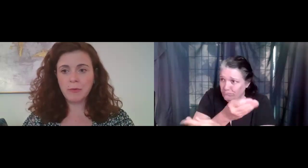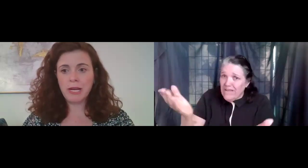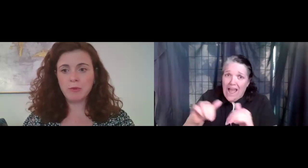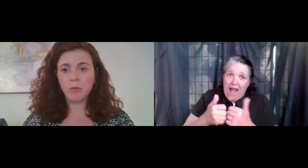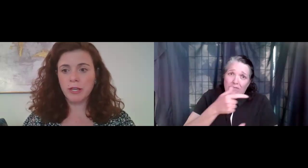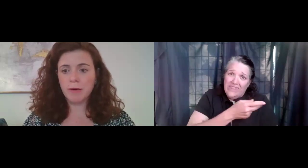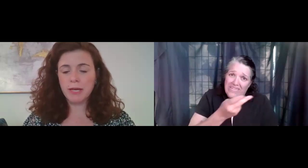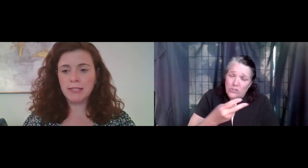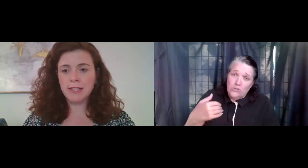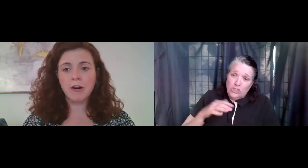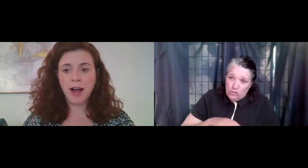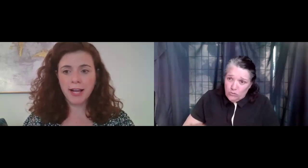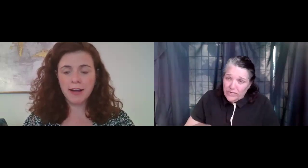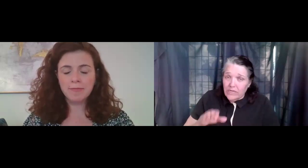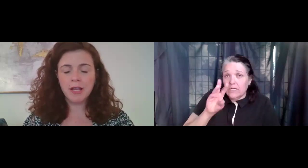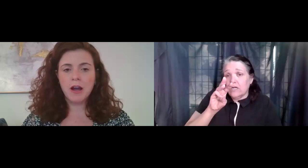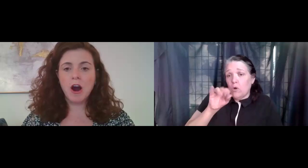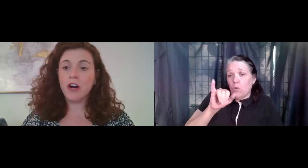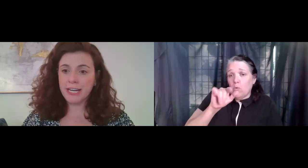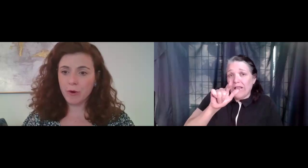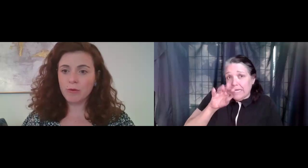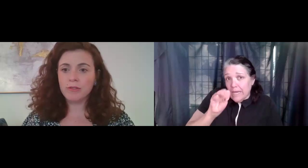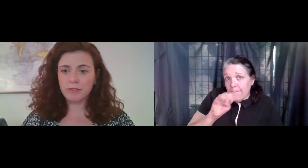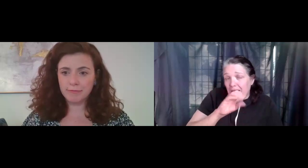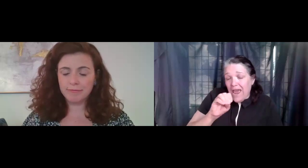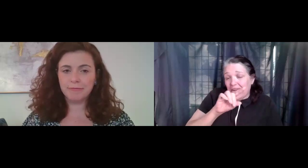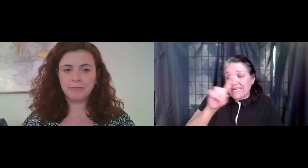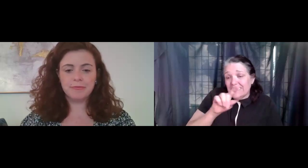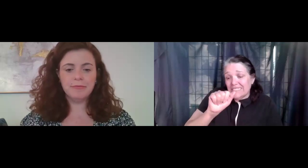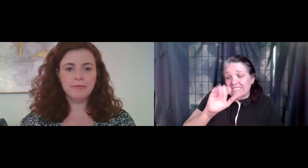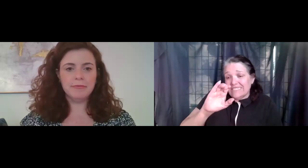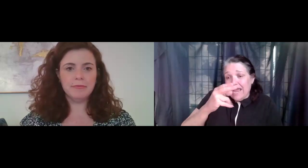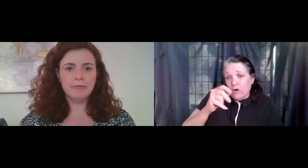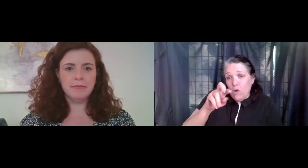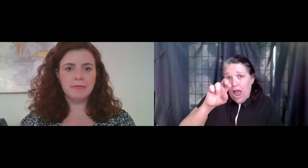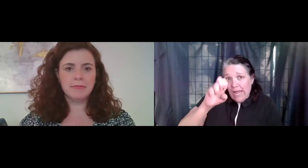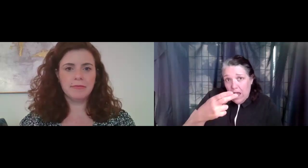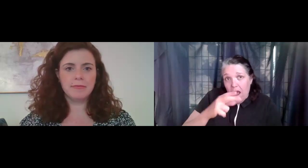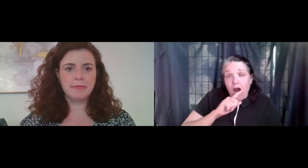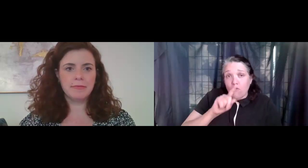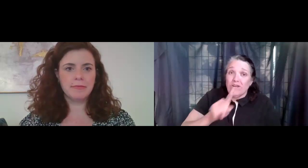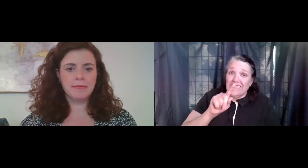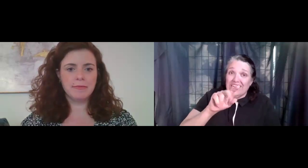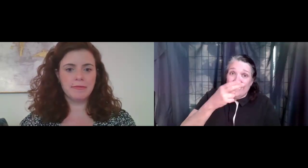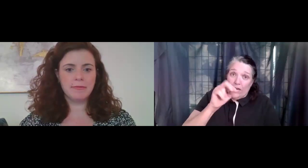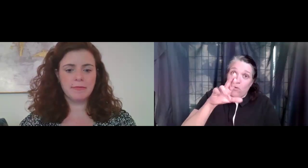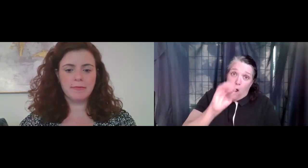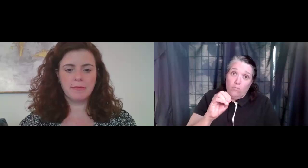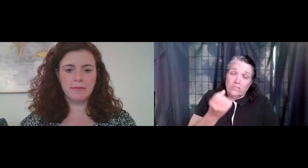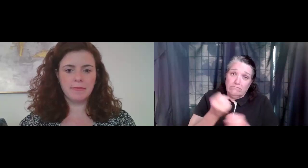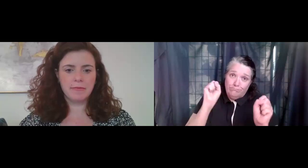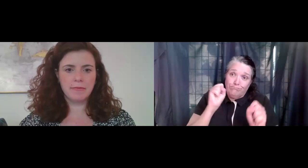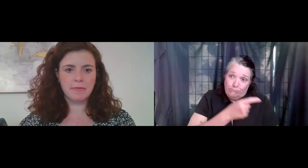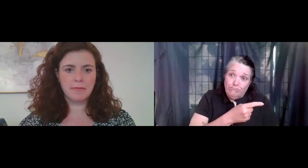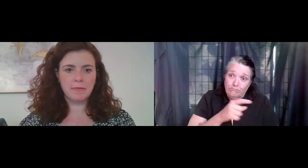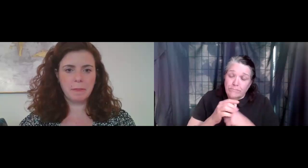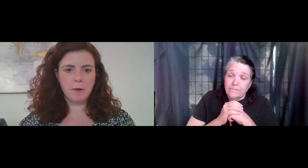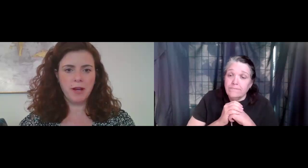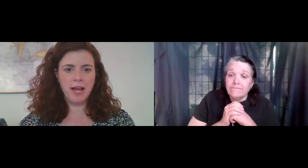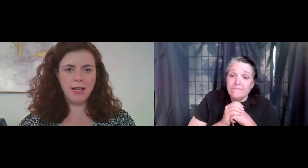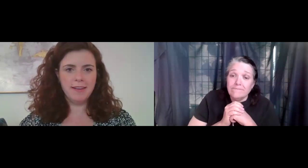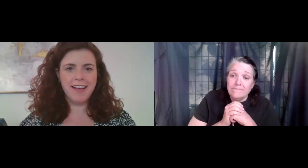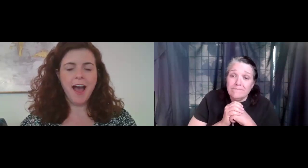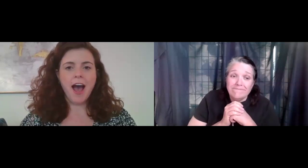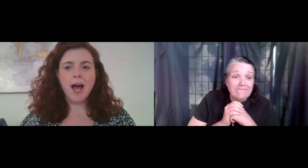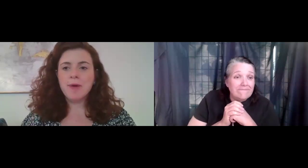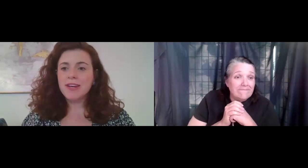they were named William and Zachariah, are heroes. Okay.